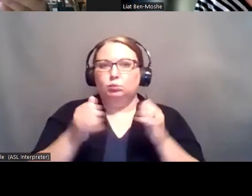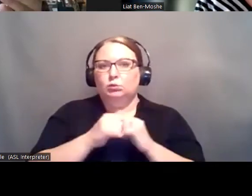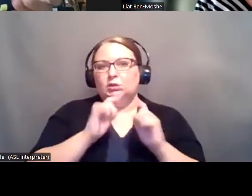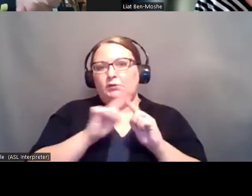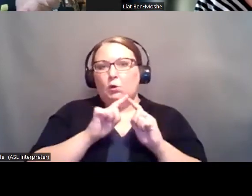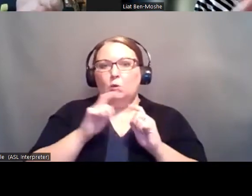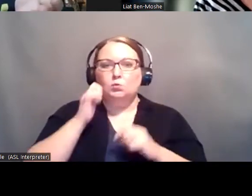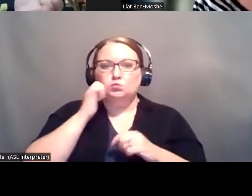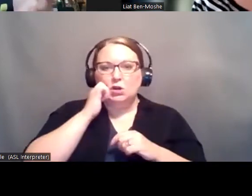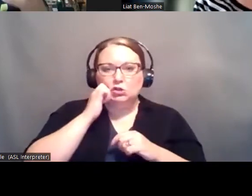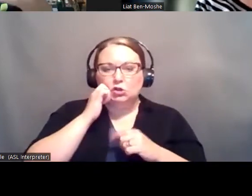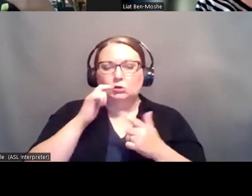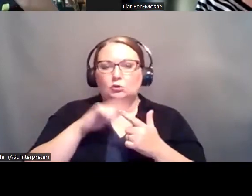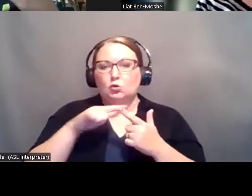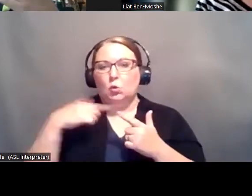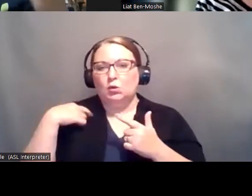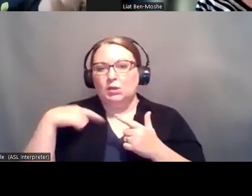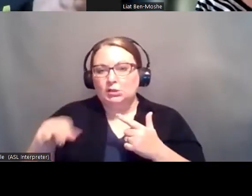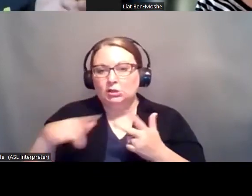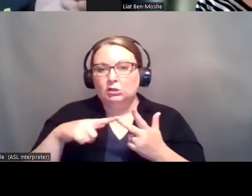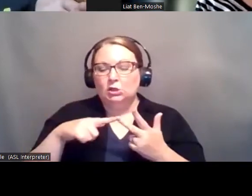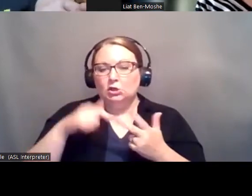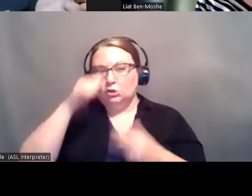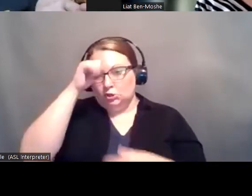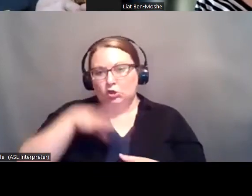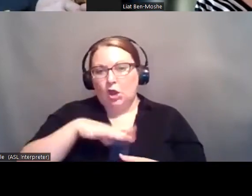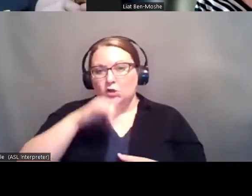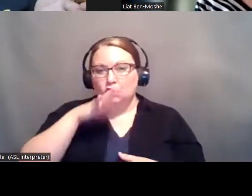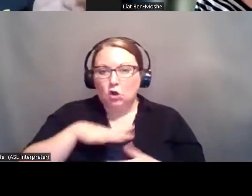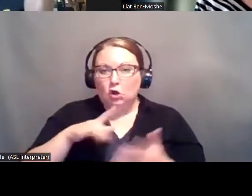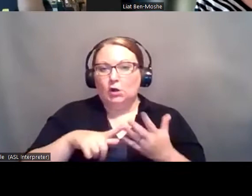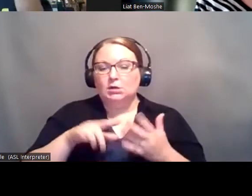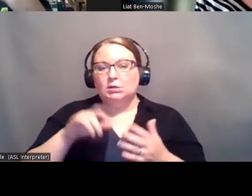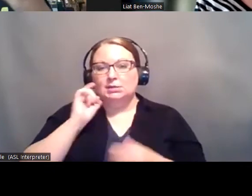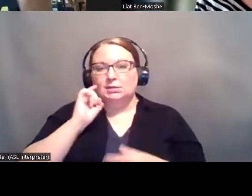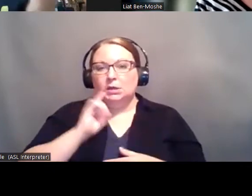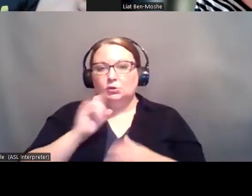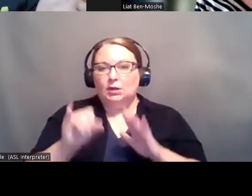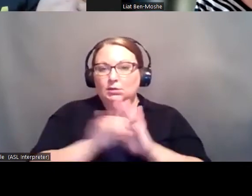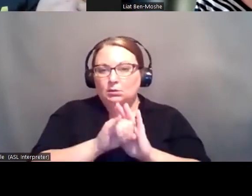religious, gender, and sexuality-related identities at the University of Minnesota.